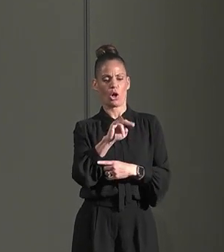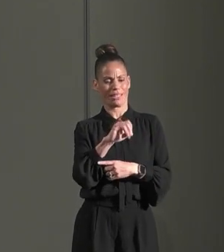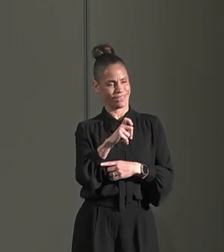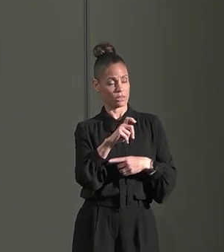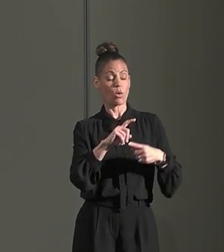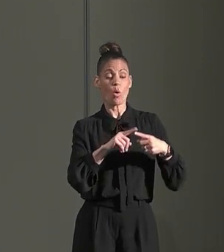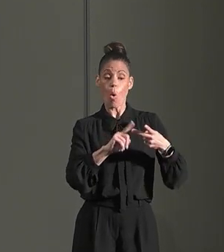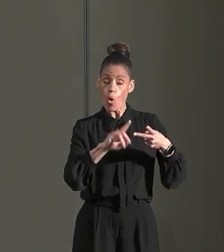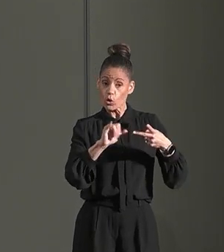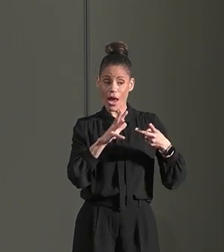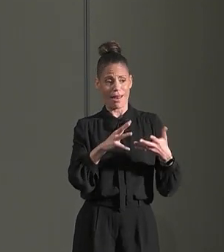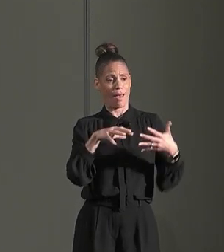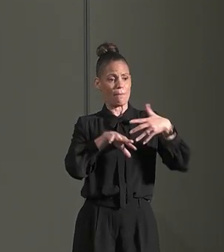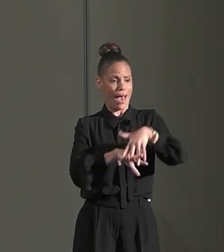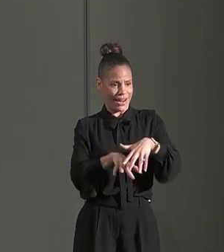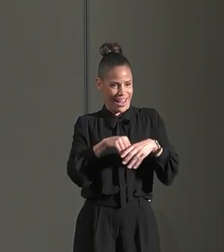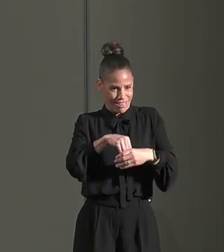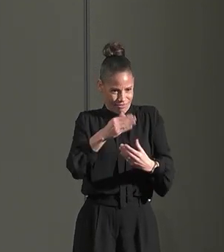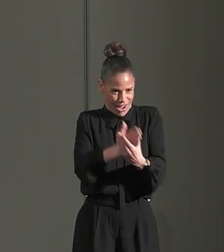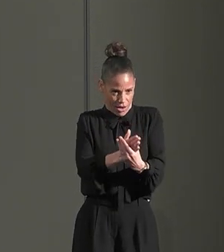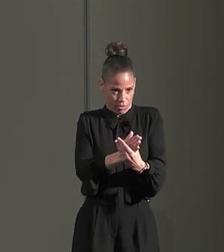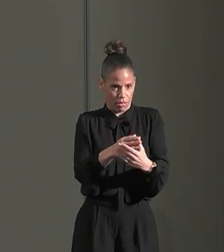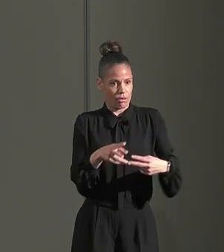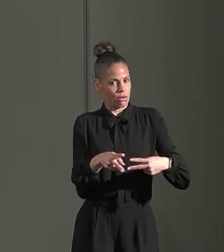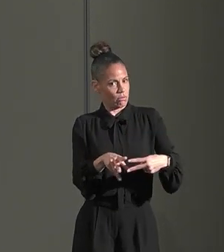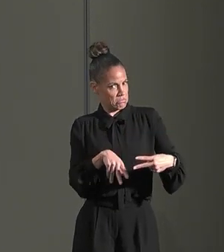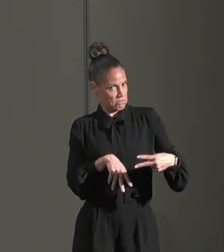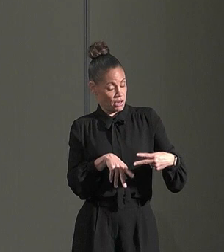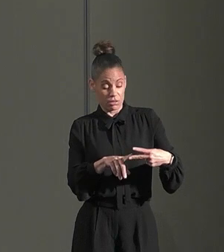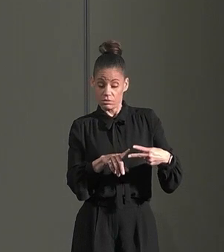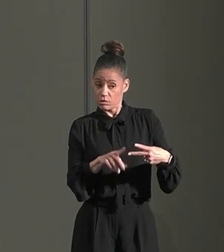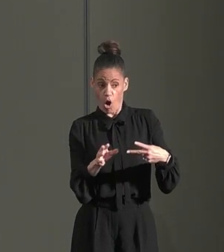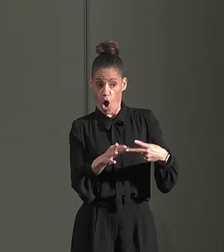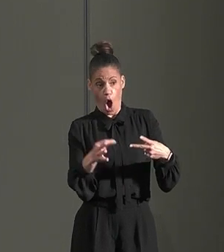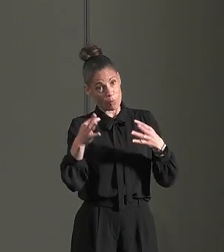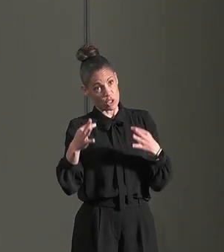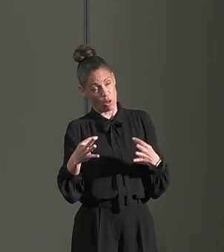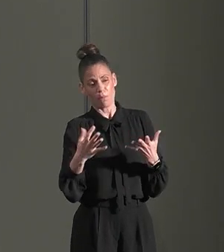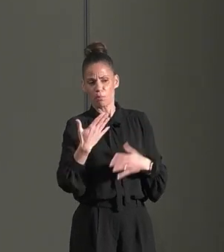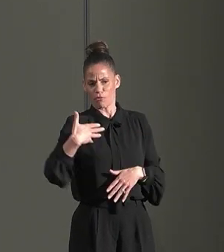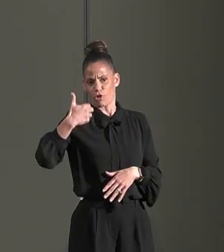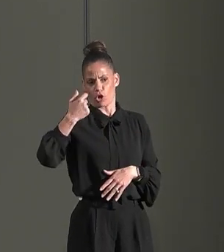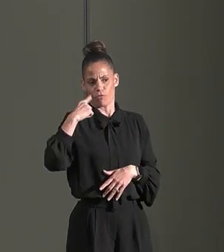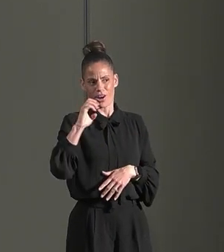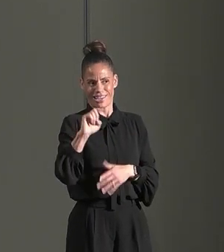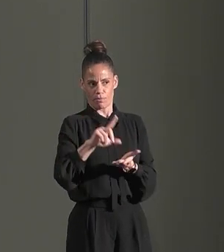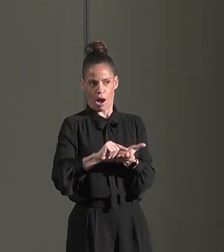embed it inside the file. This optional and preferred for e-Pub files you use